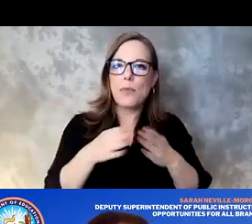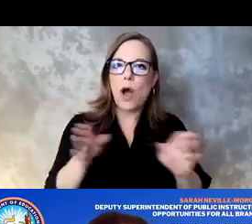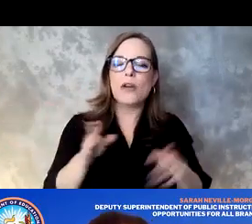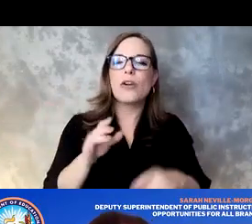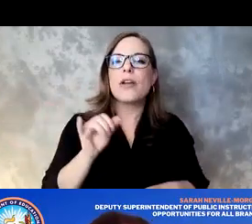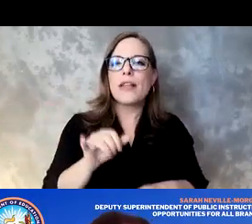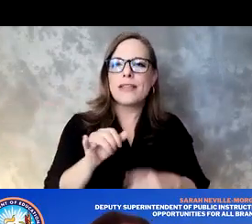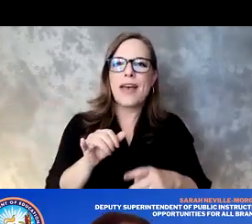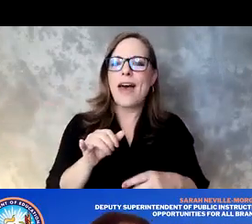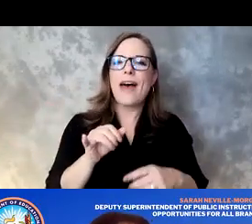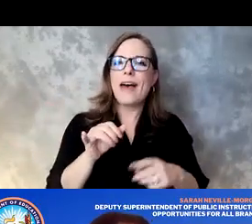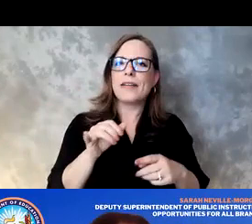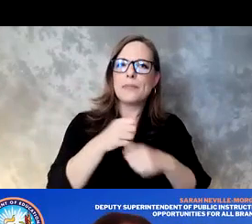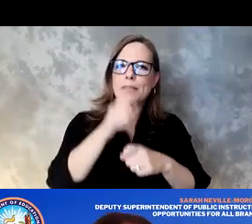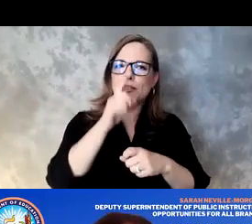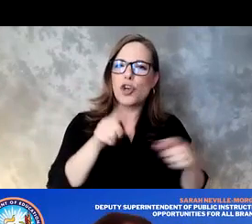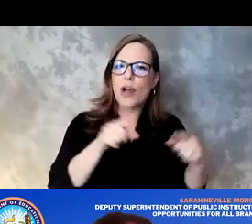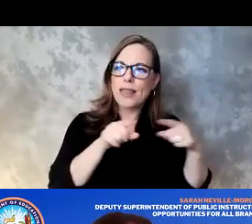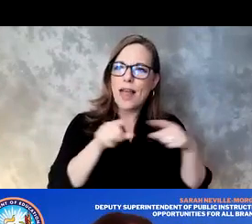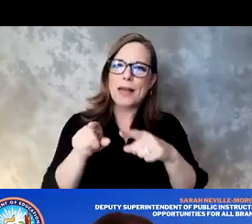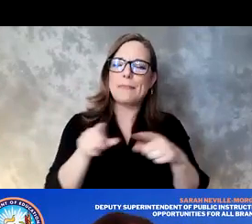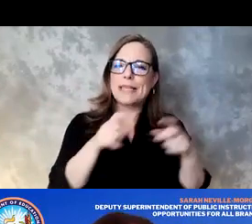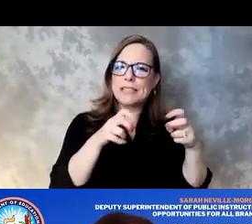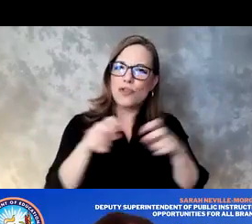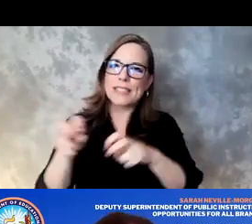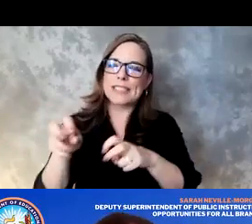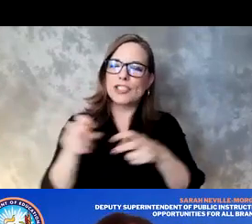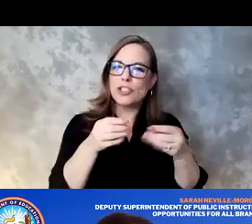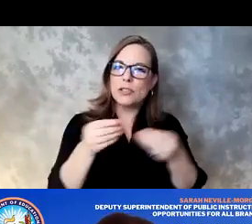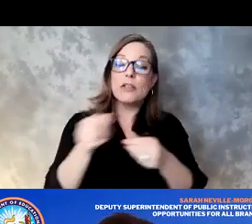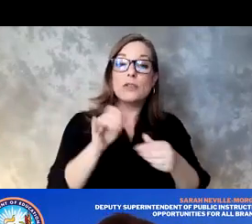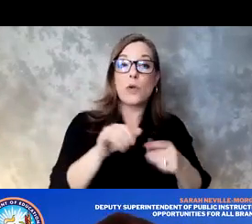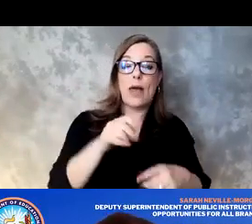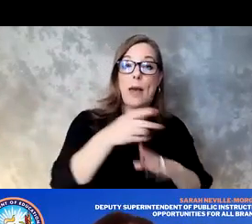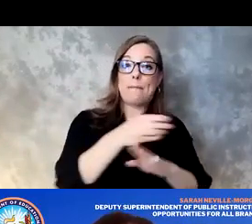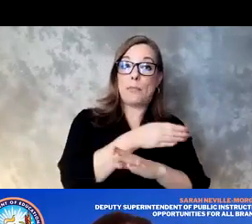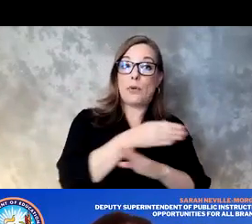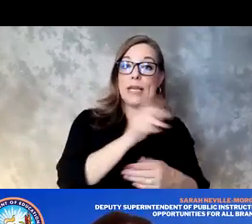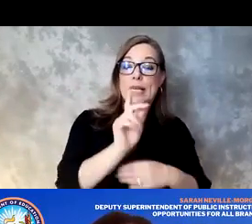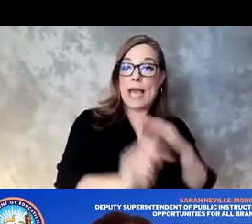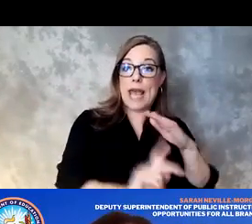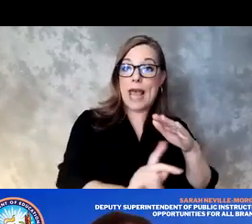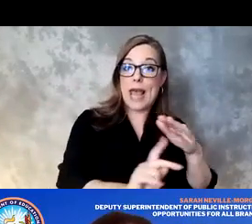our children. So that transition from PreK into our K-12 system it can be a really abrupt